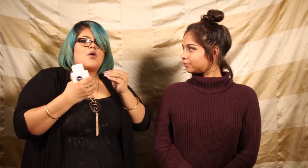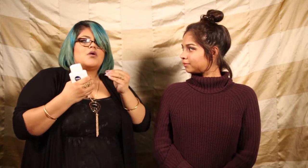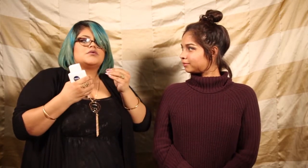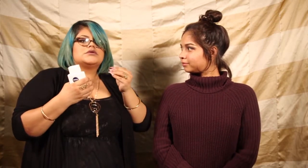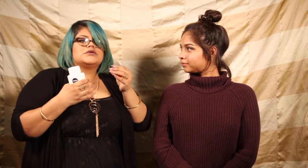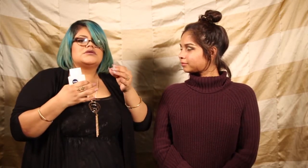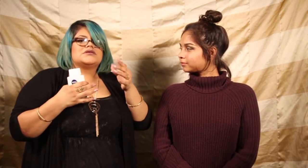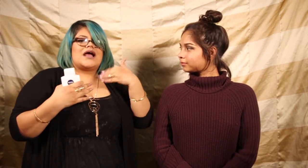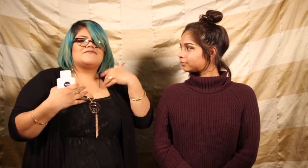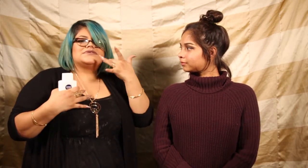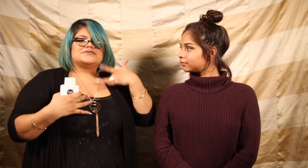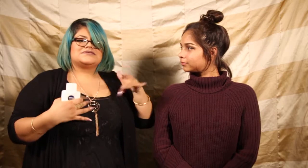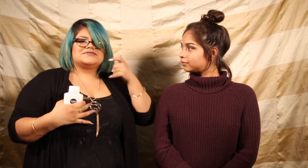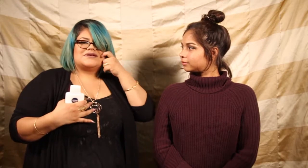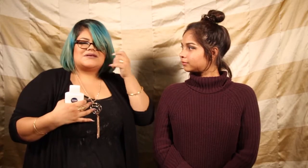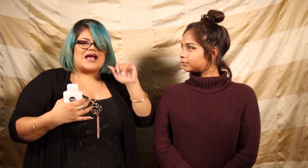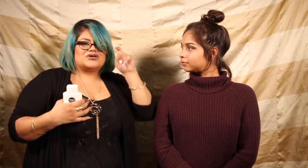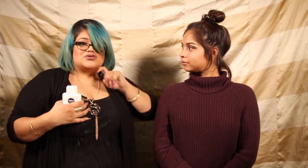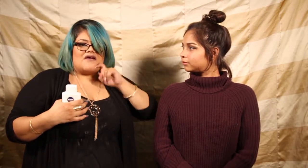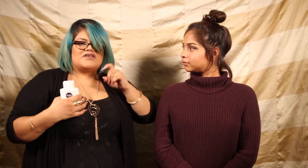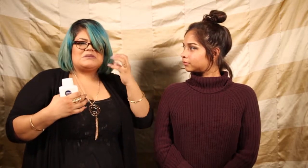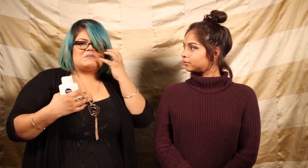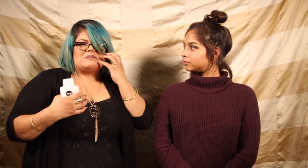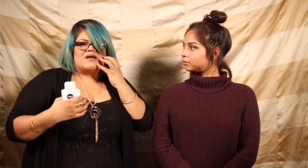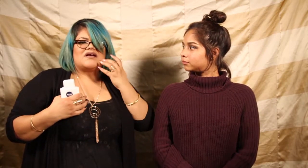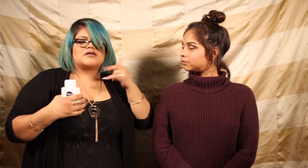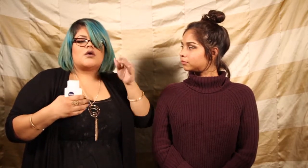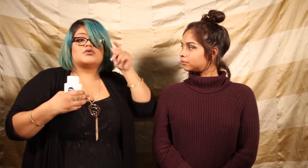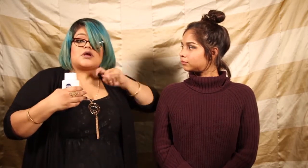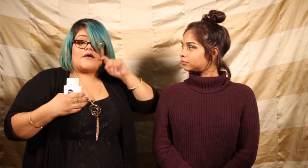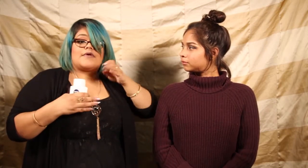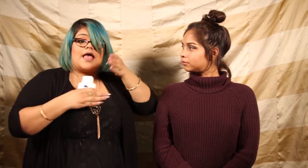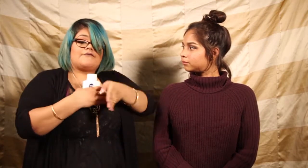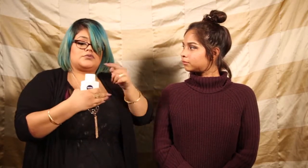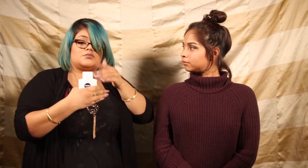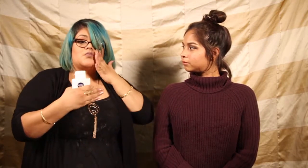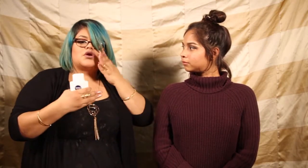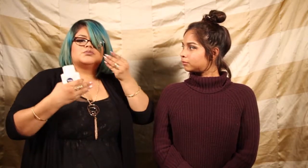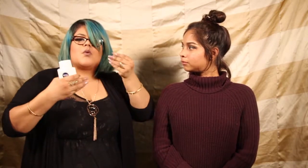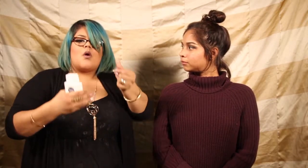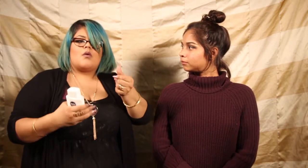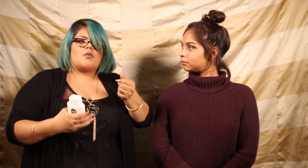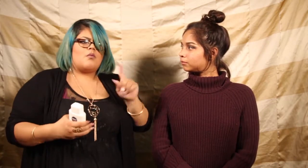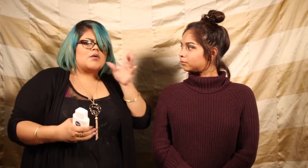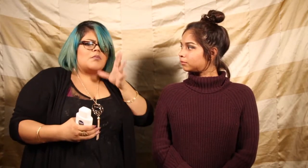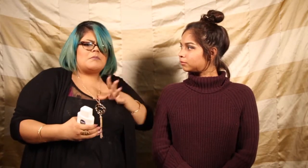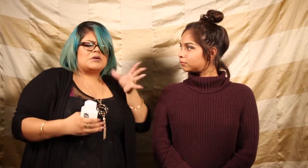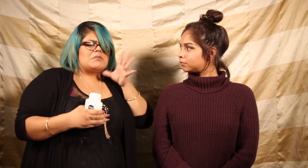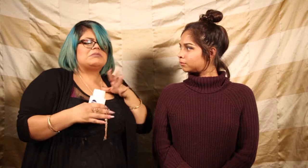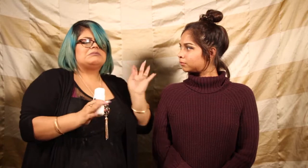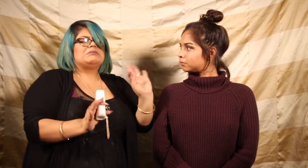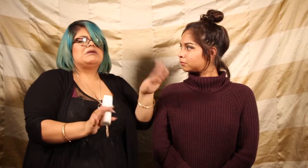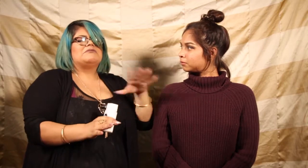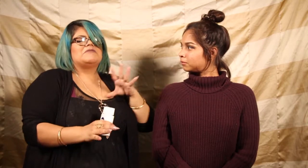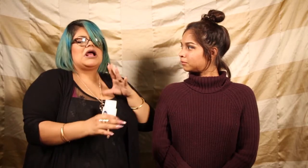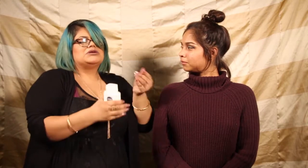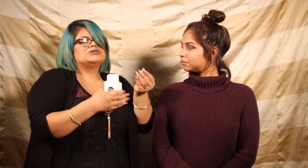because they get senstive by shaving the face so after shaving the face then use face p rimer to keep smooth.. so where women product? people think women are fine and use light ingredients..this one have more active ingre